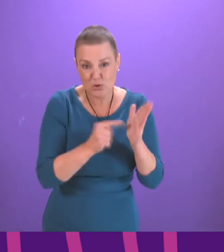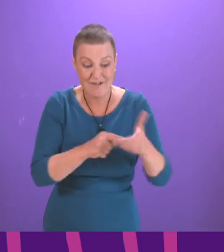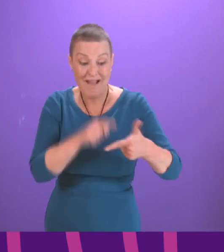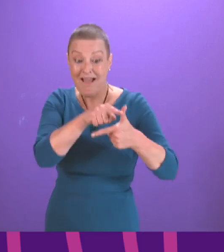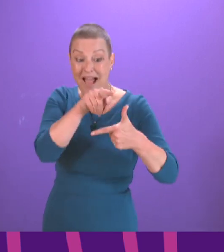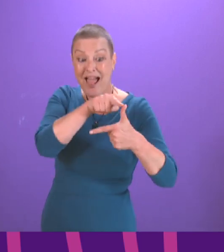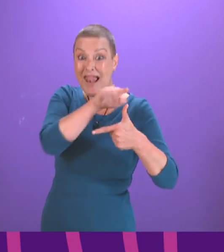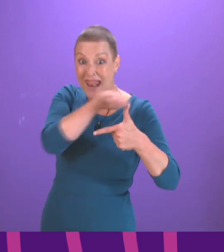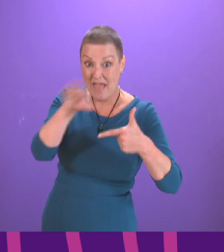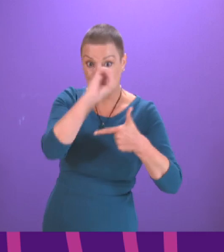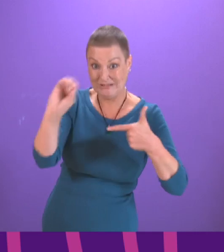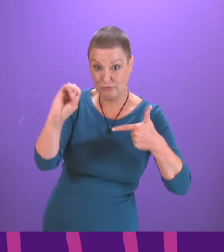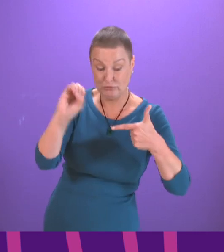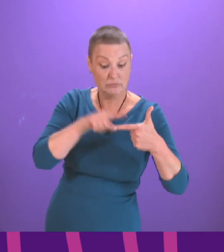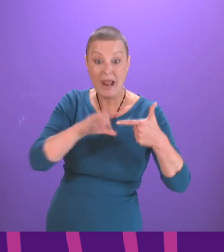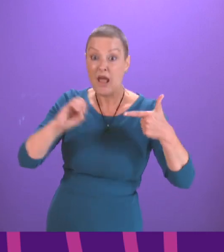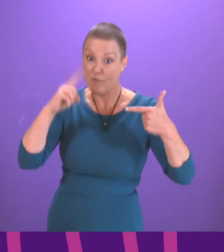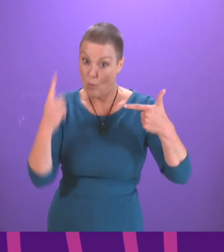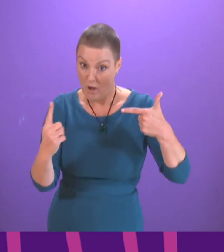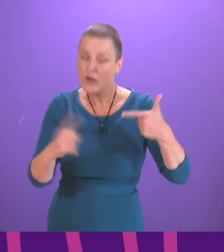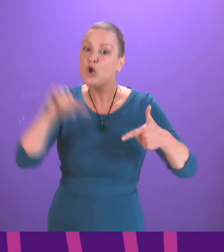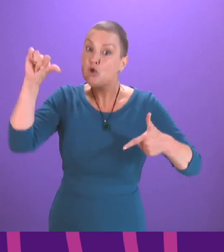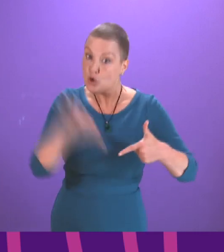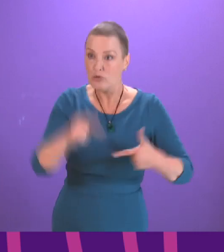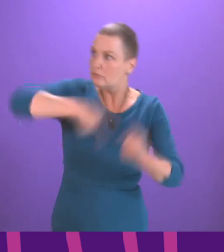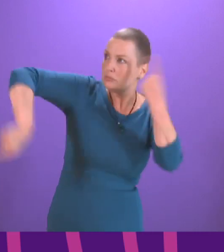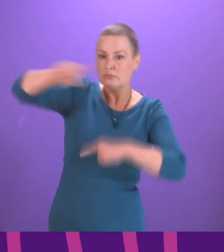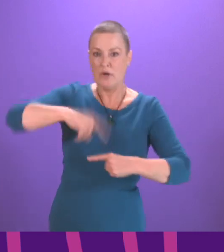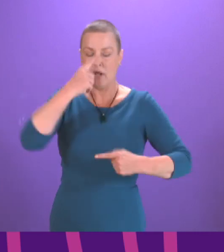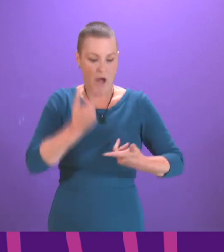levels should enable communities to control outbreaks quickly and effectively and minimise